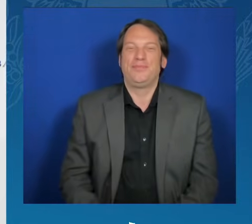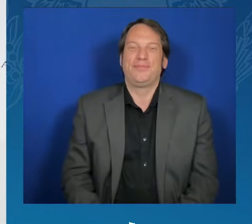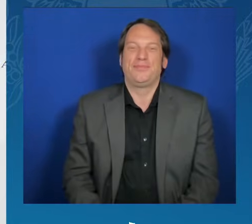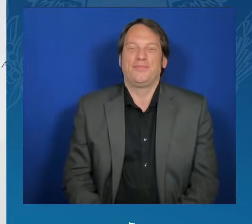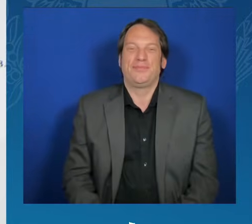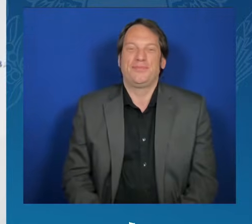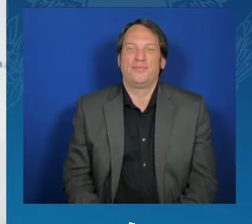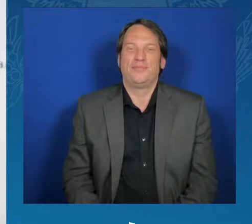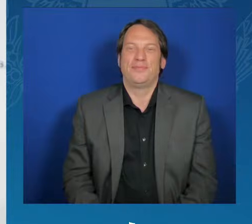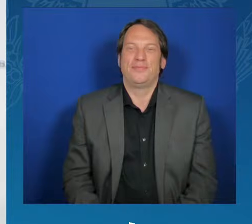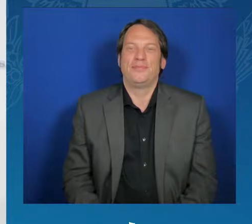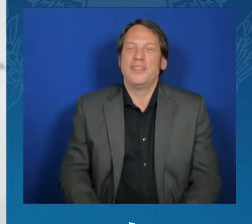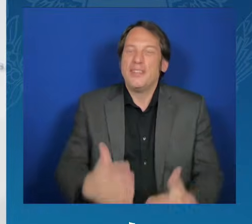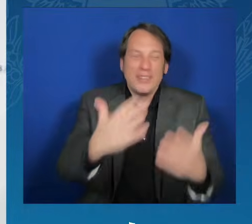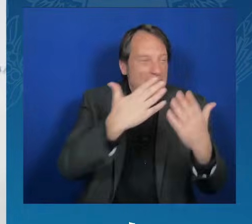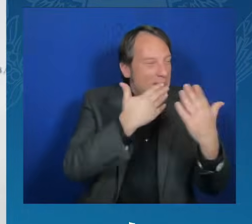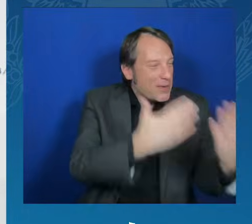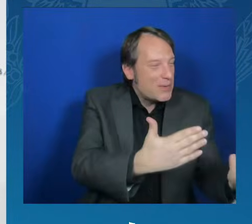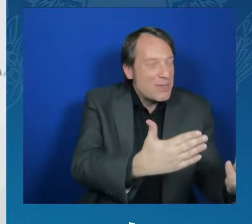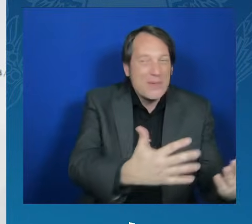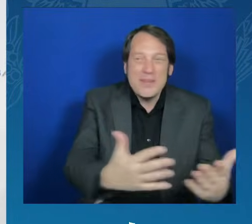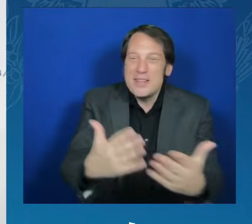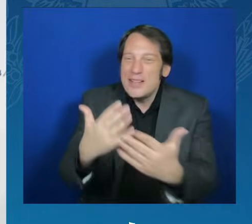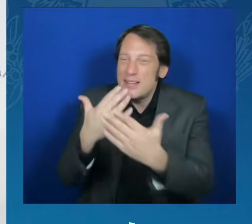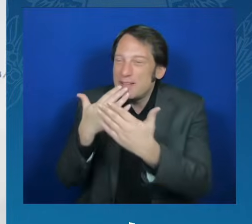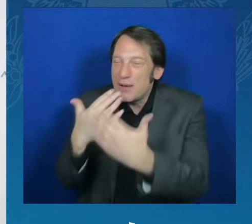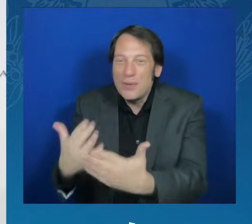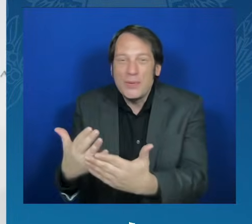Thank you, Christoph. Thank you. Thank you for your leadership.